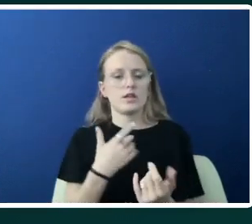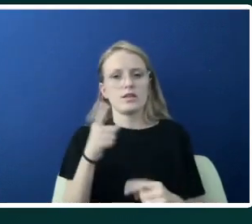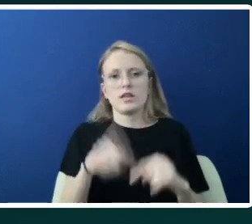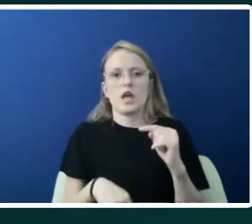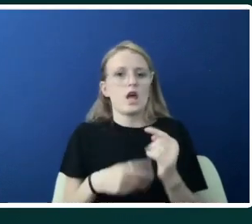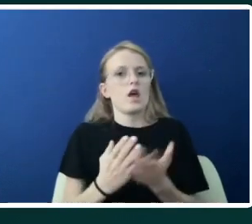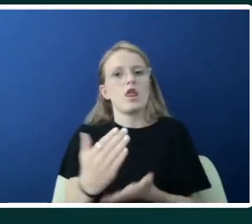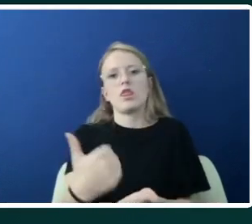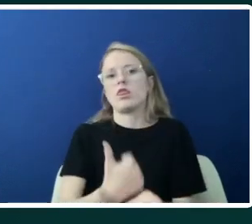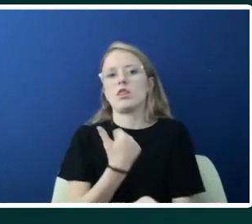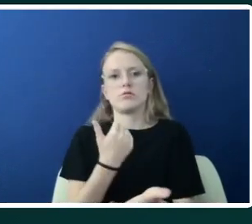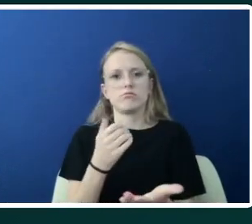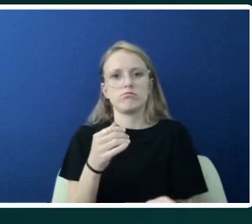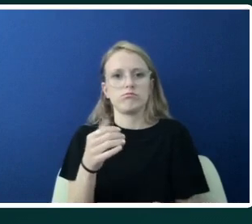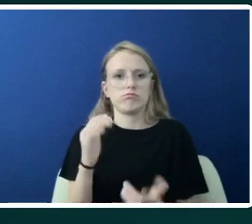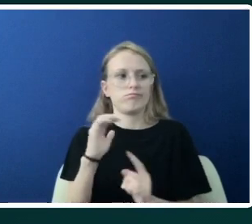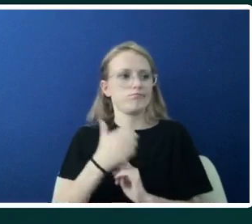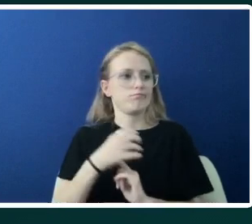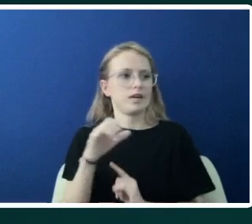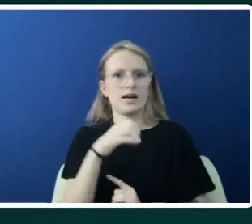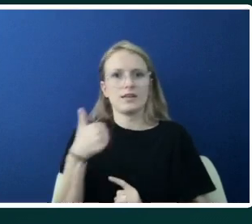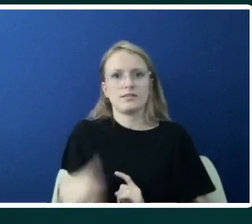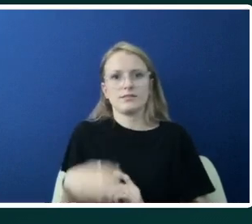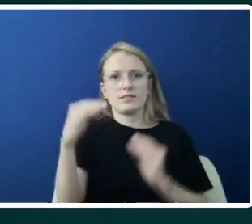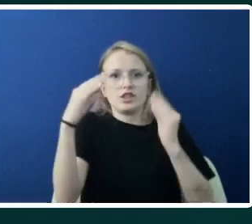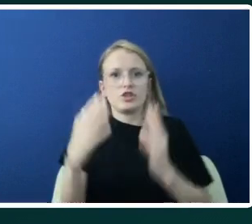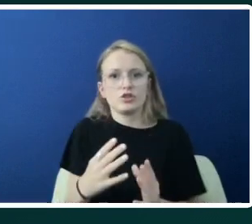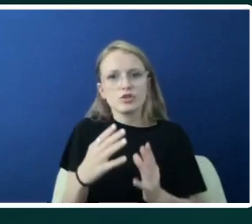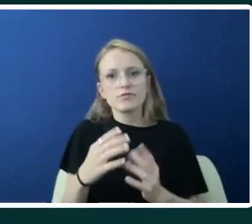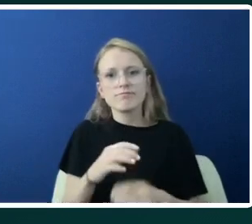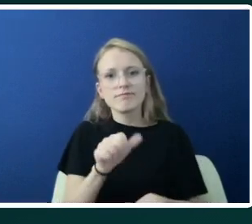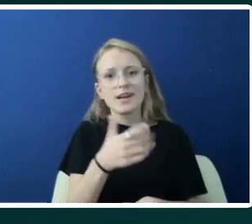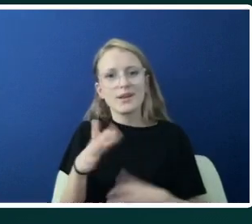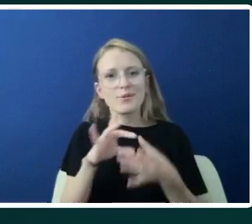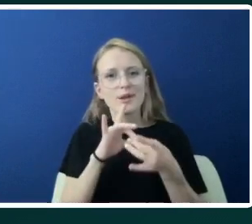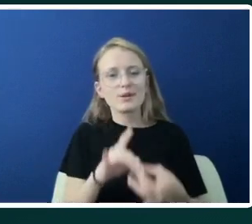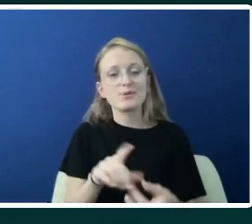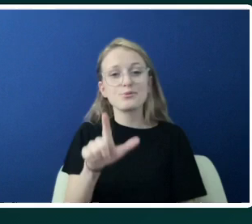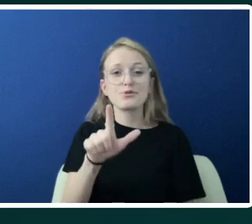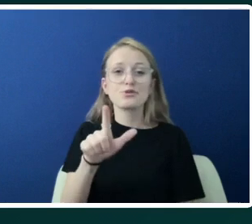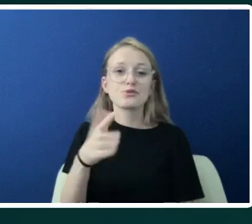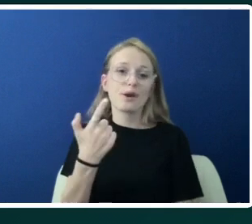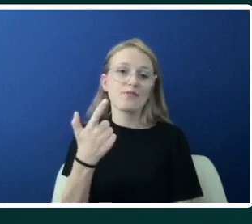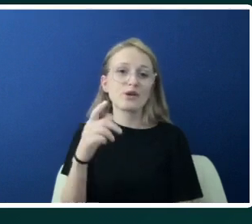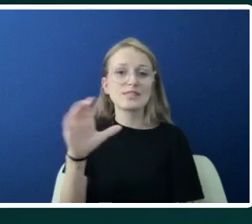Anything from the language around 21st century skills to critical media literacy